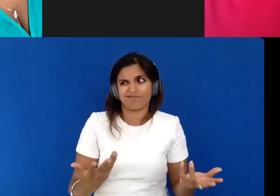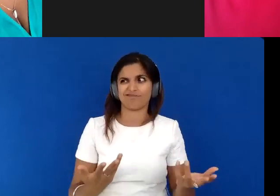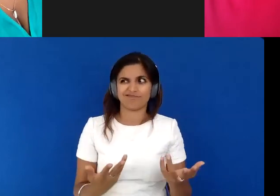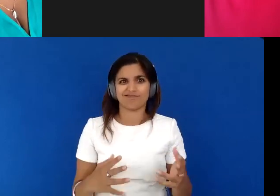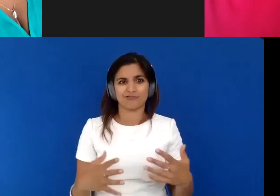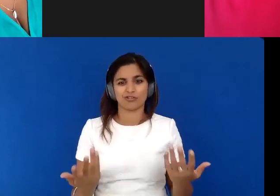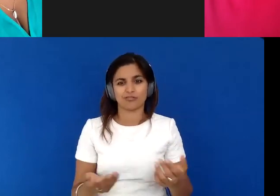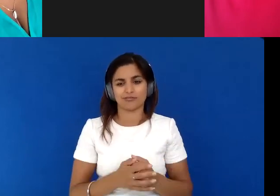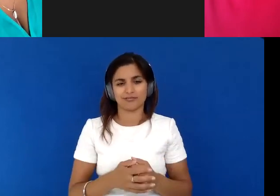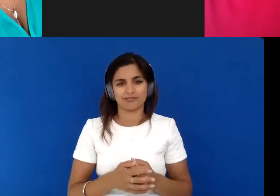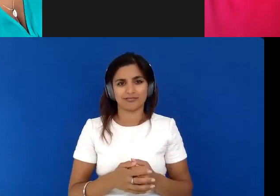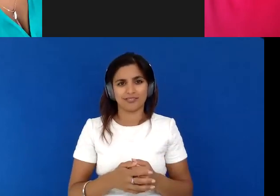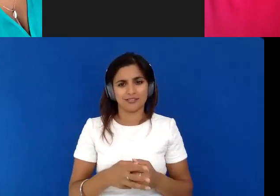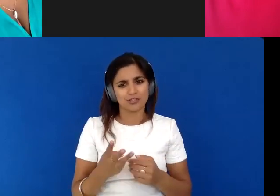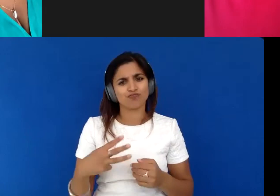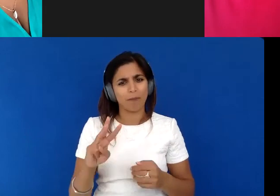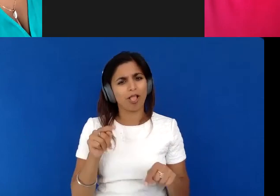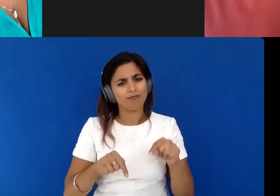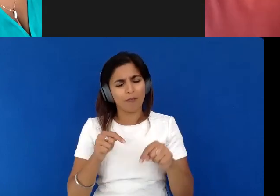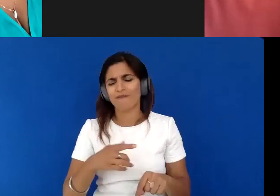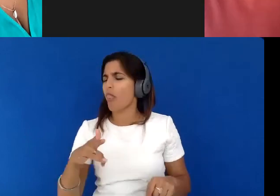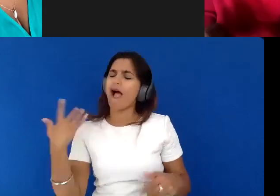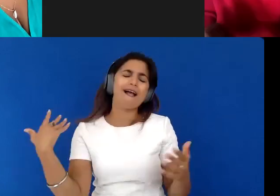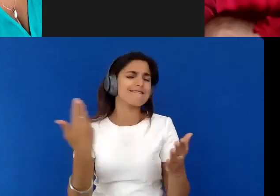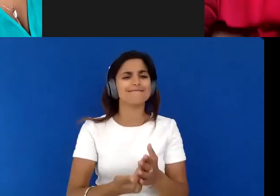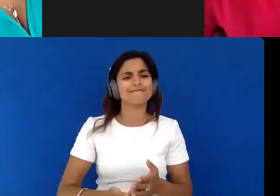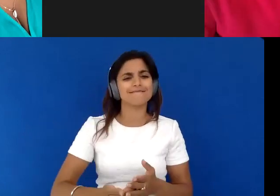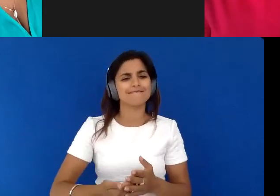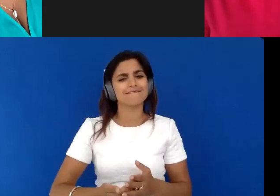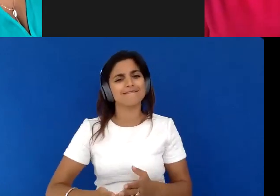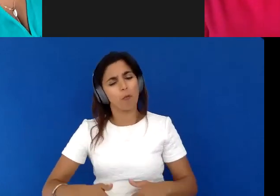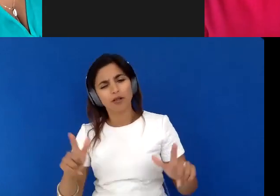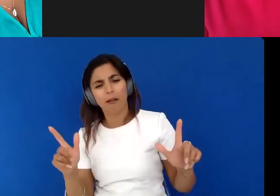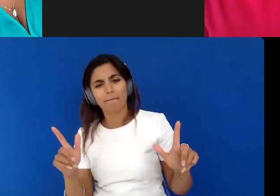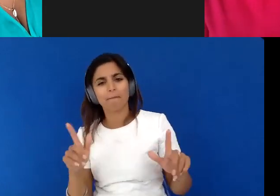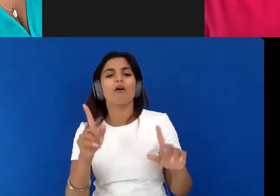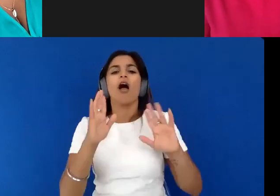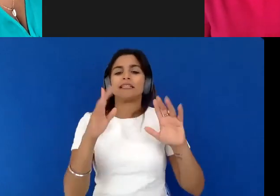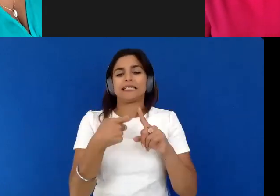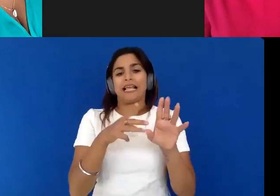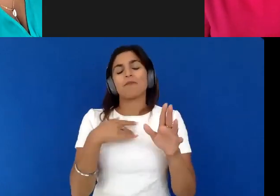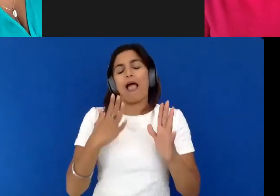Triple Cripples for life what's up so we have to wrap now but if you do want